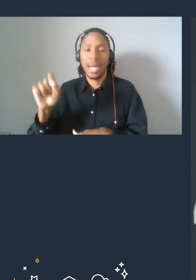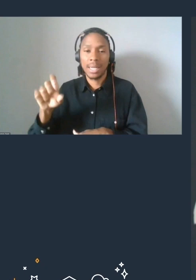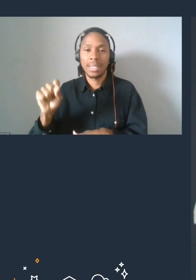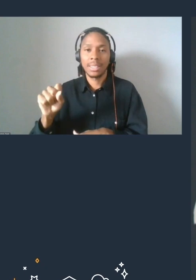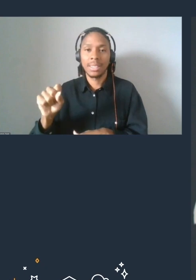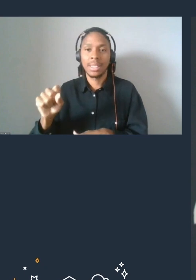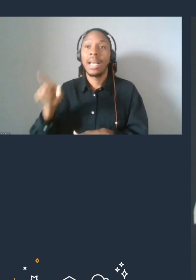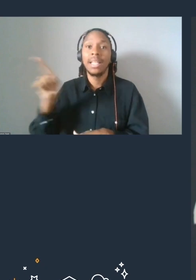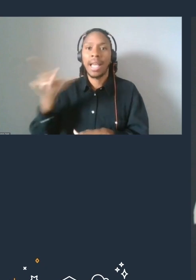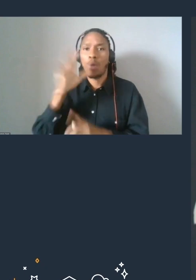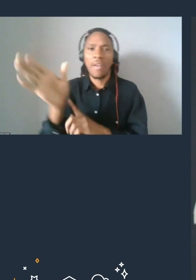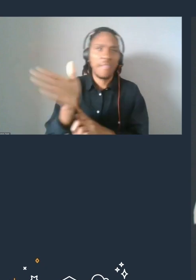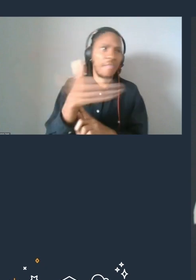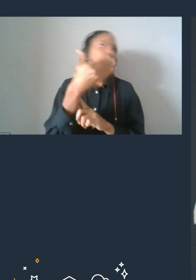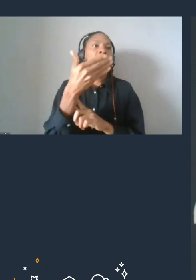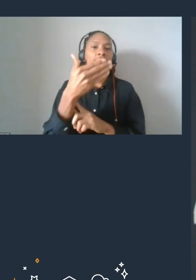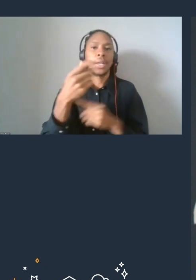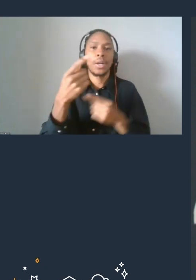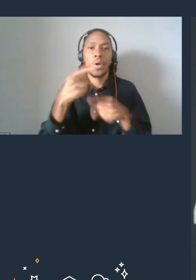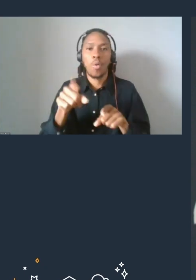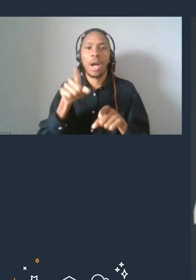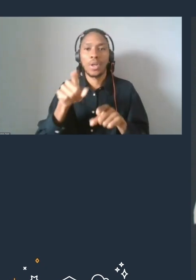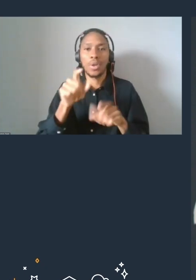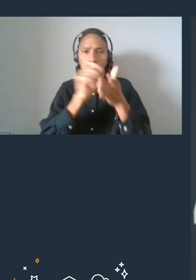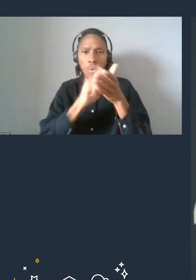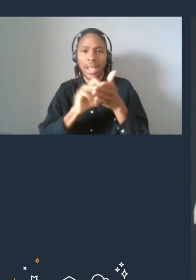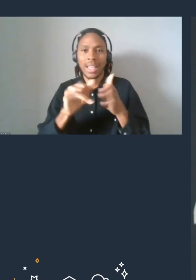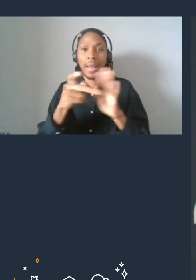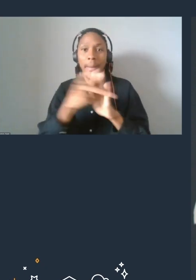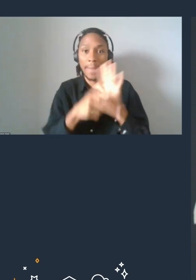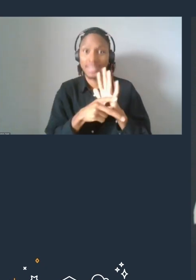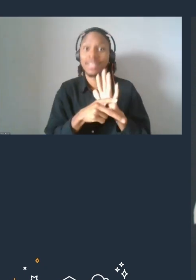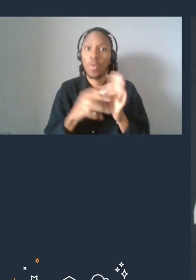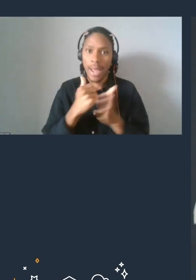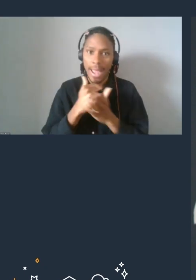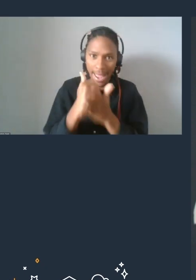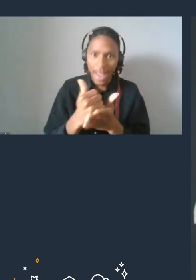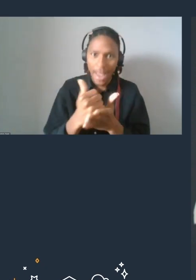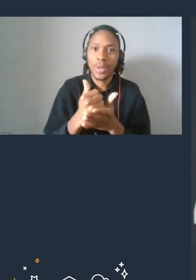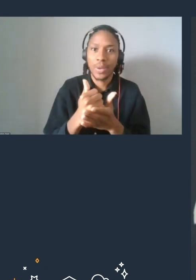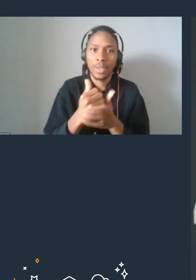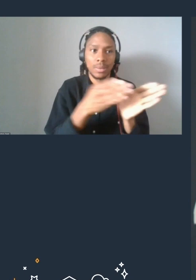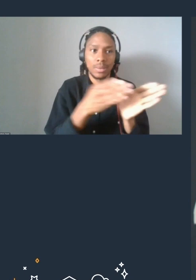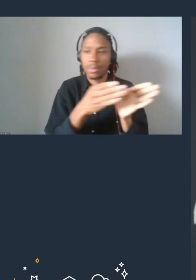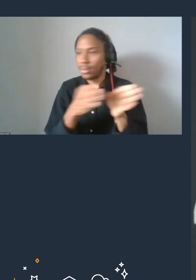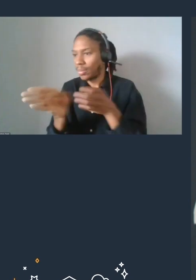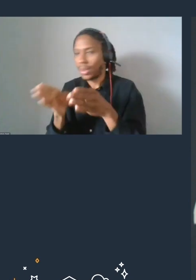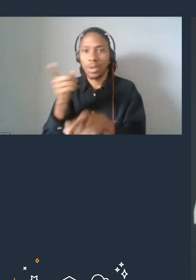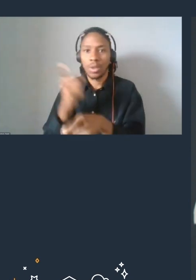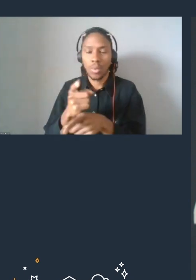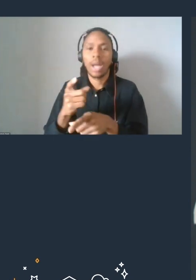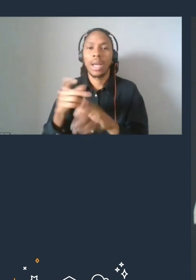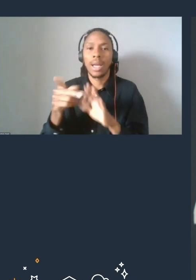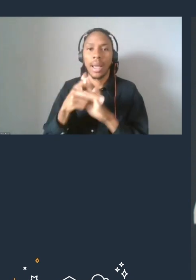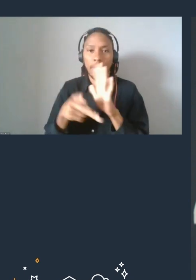while you are authoring that policy and help you get to the right policy and a well-structured policy faster.